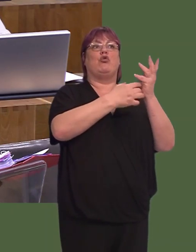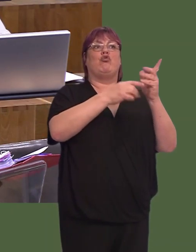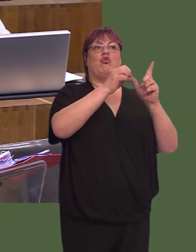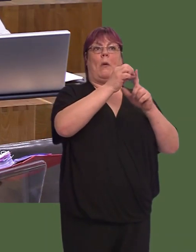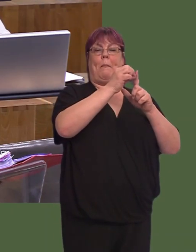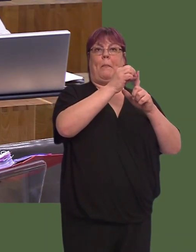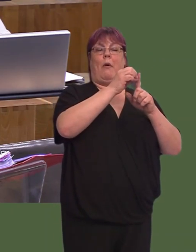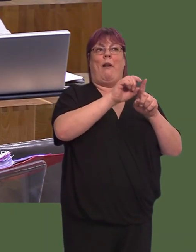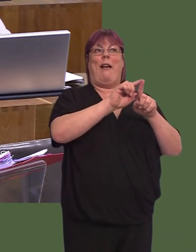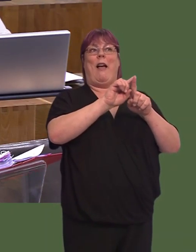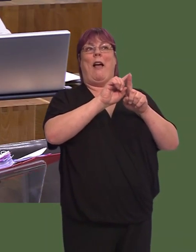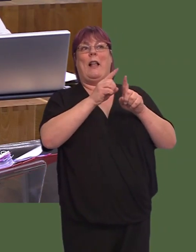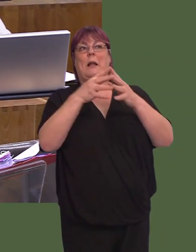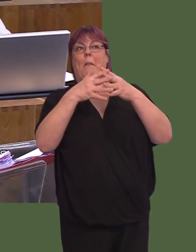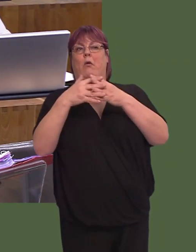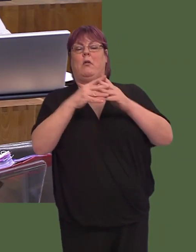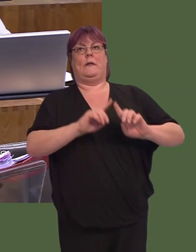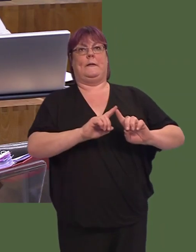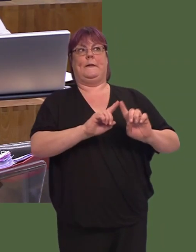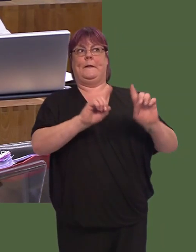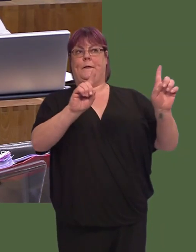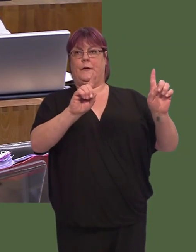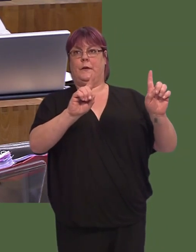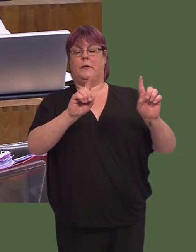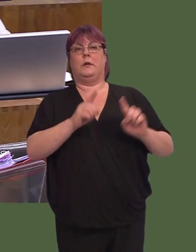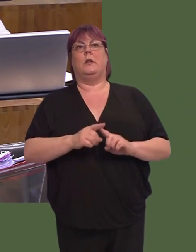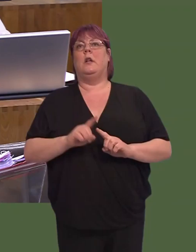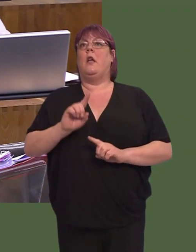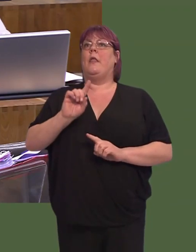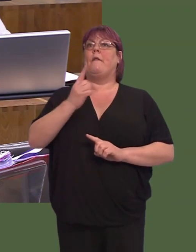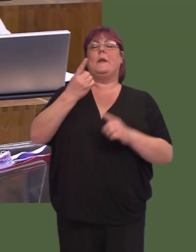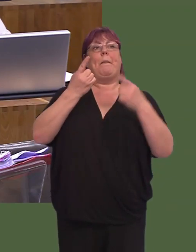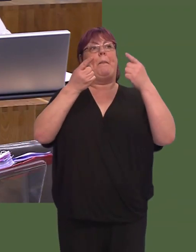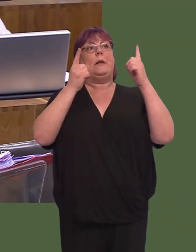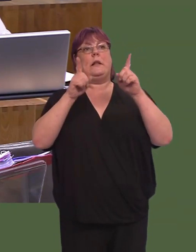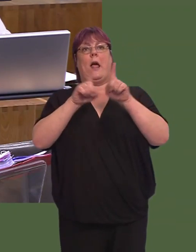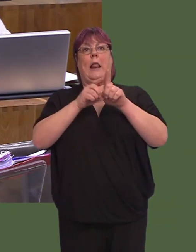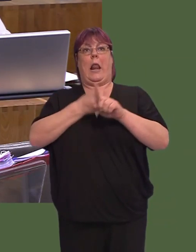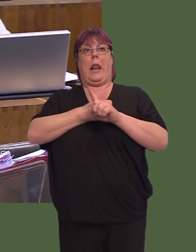The First Minister and the Labour Party have been extremely clear about the position on the customs union.